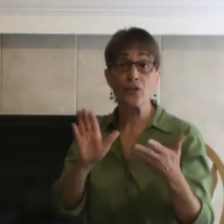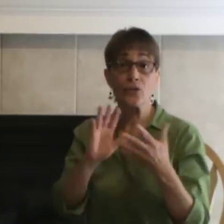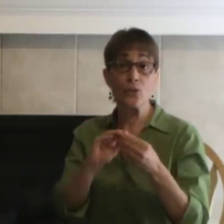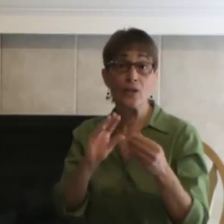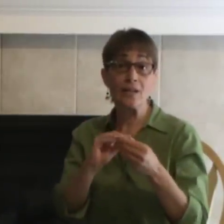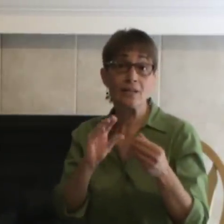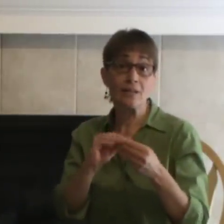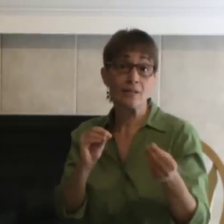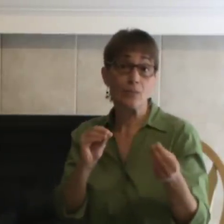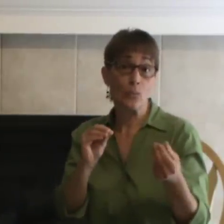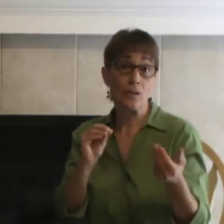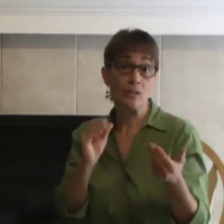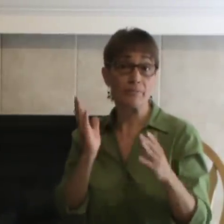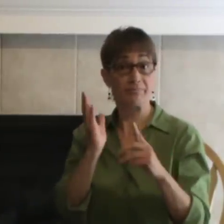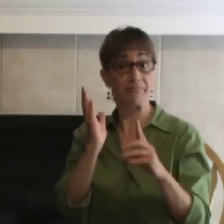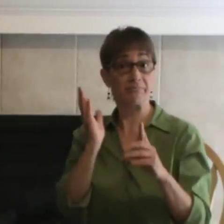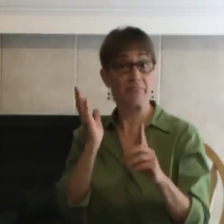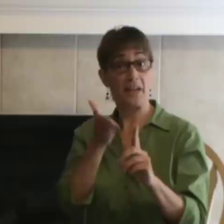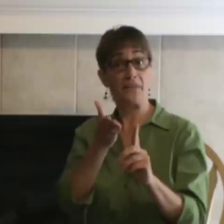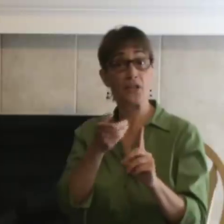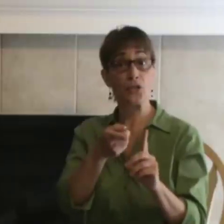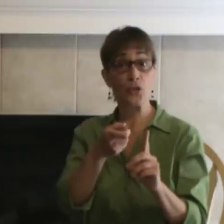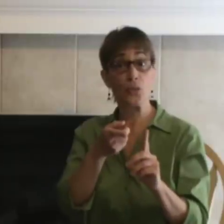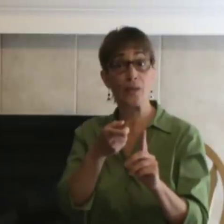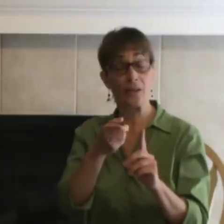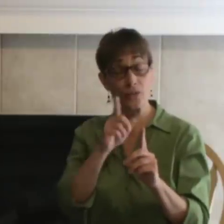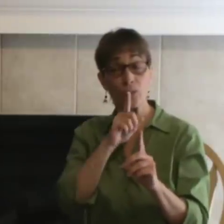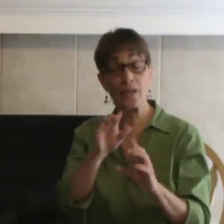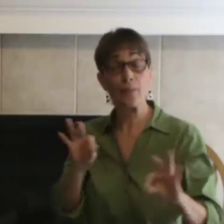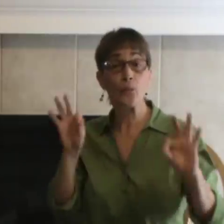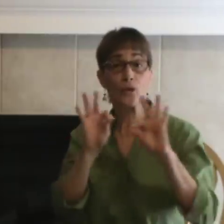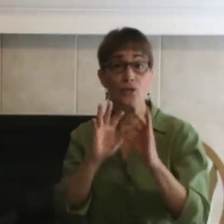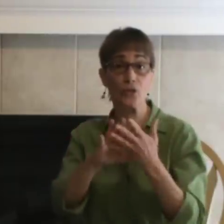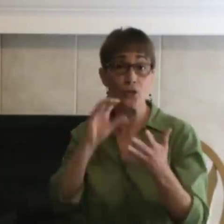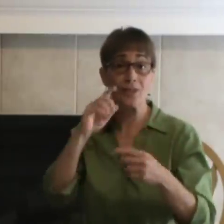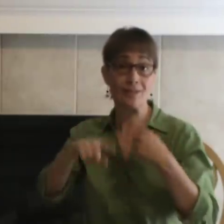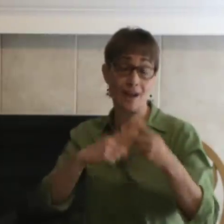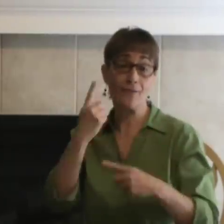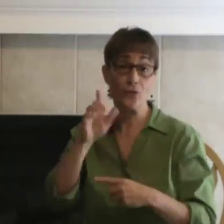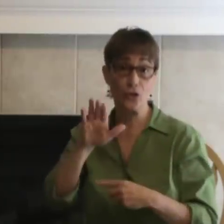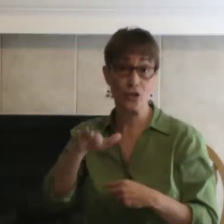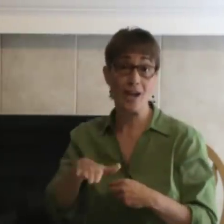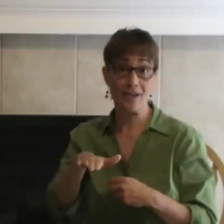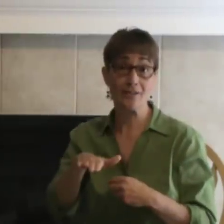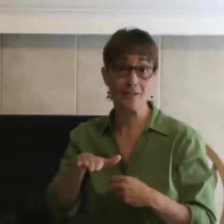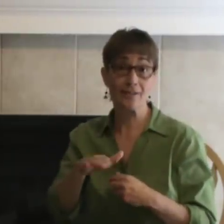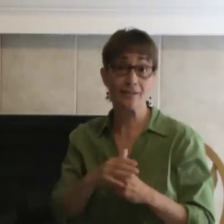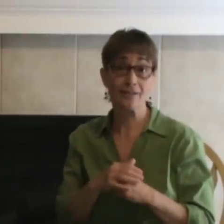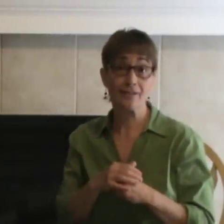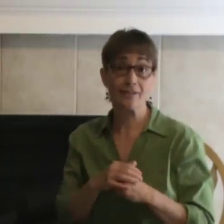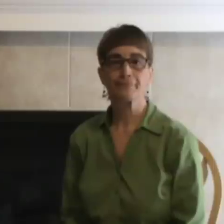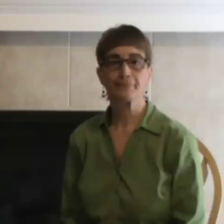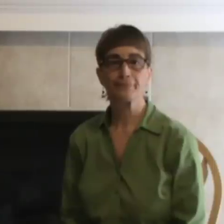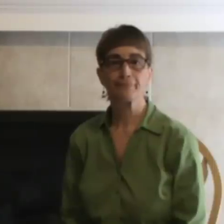stories will convince you that it's really important to learn Sign for your child. During